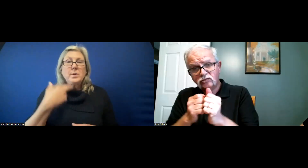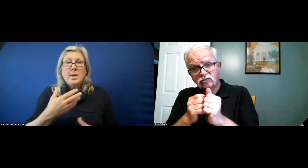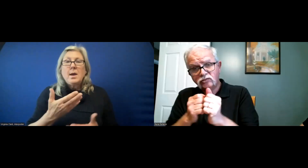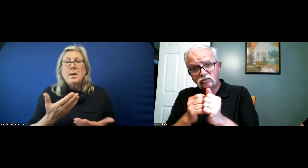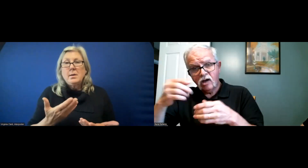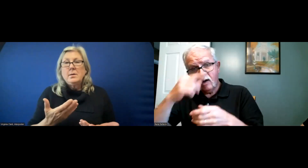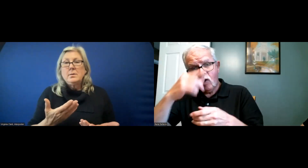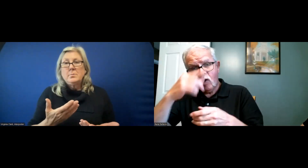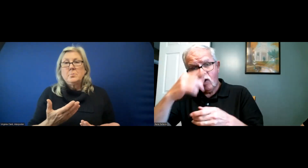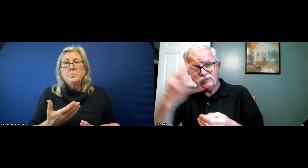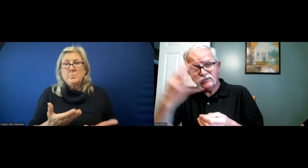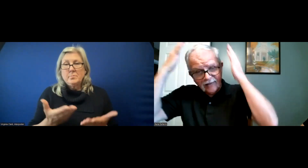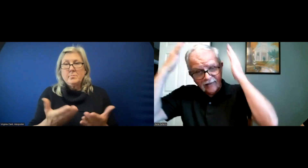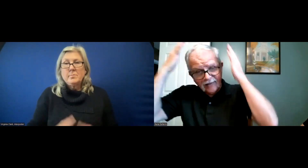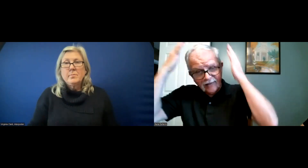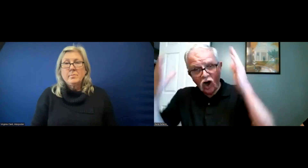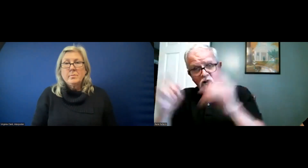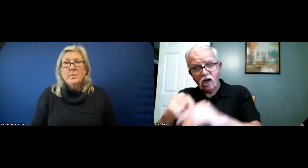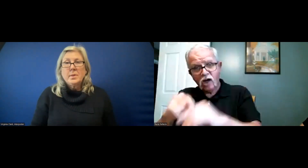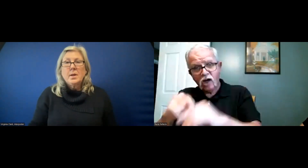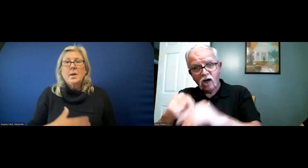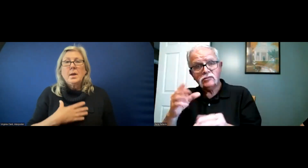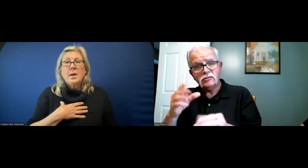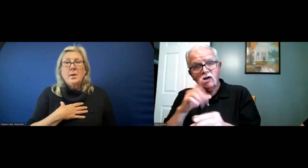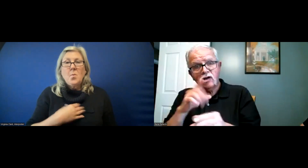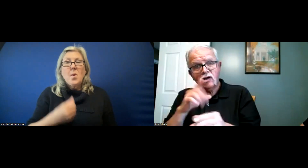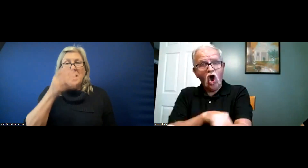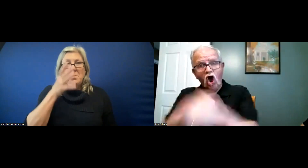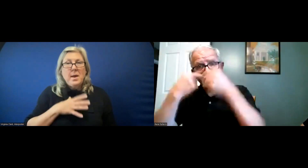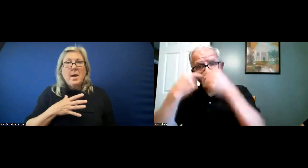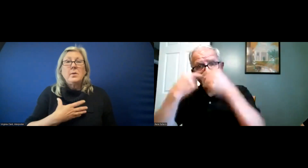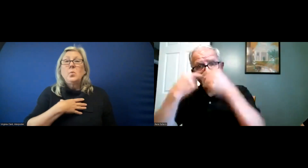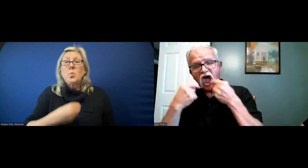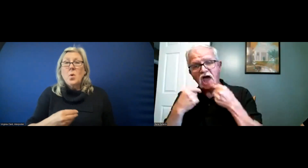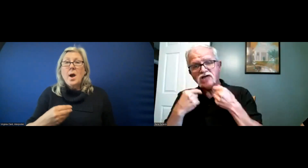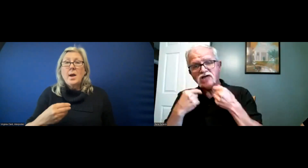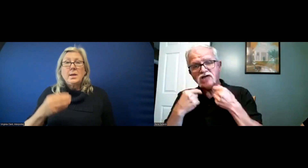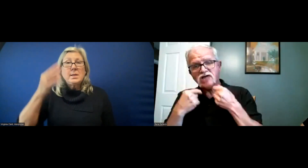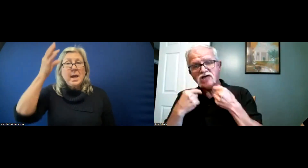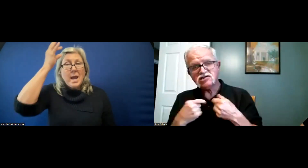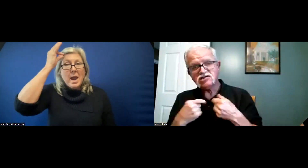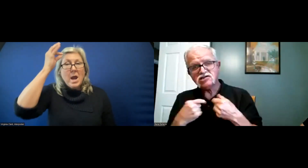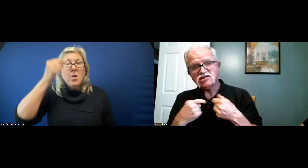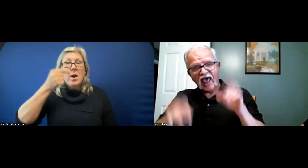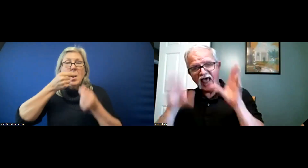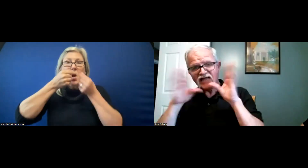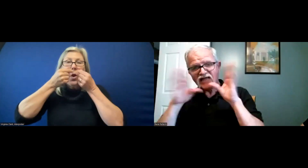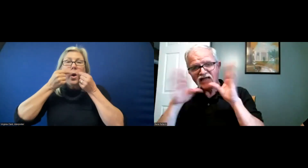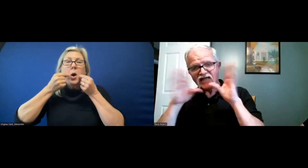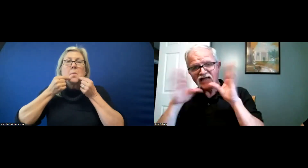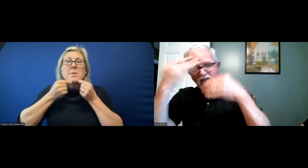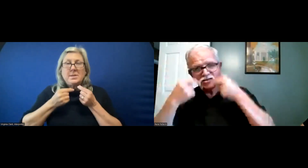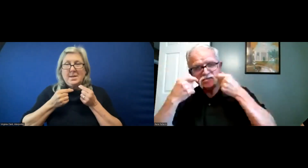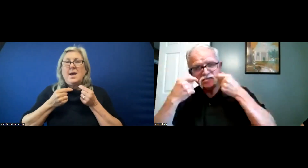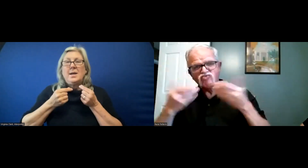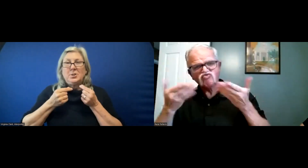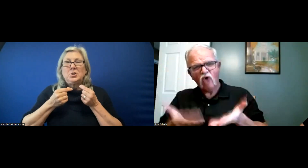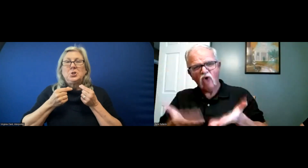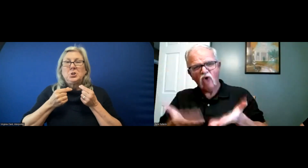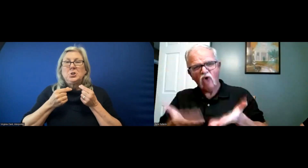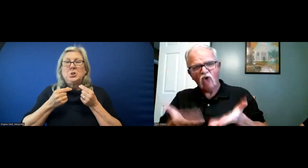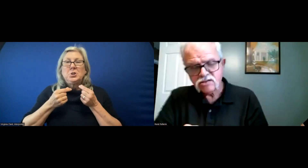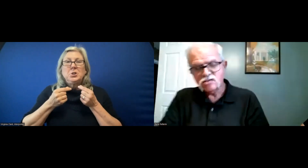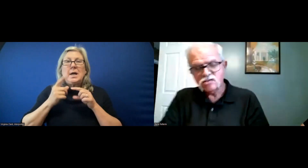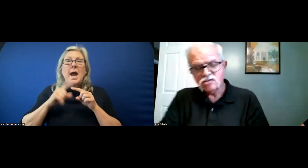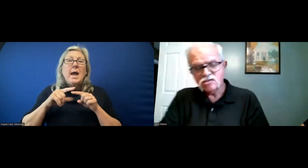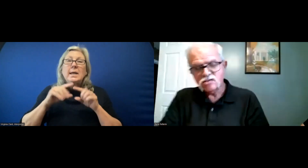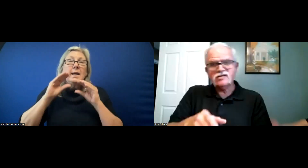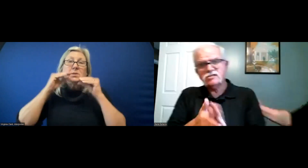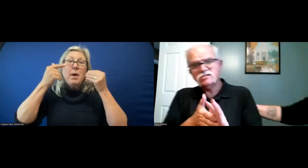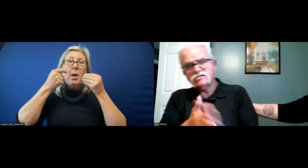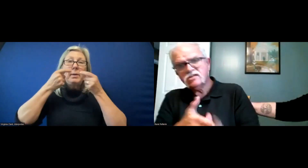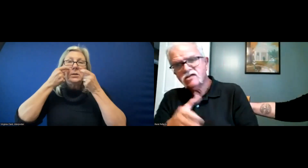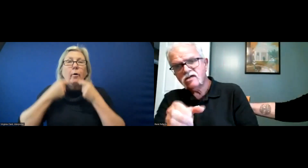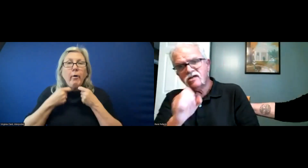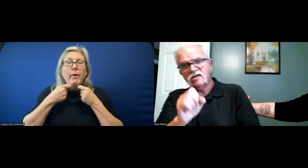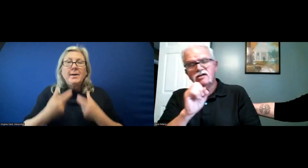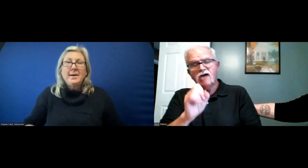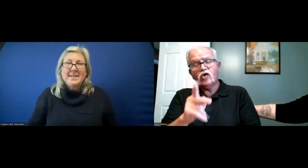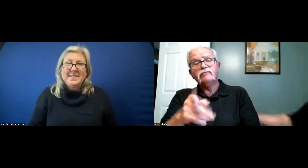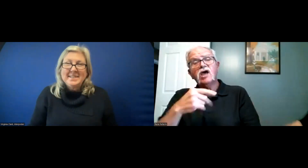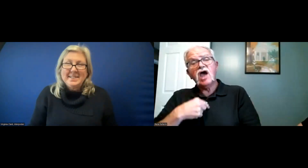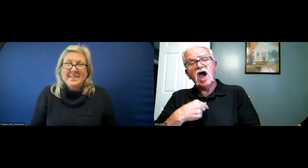man with white hair. And a long mustache. I can't smile because it's so long, it's too